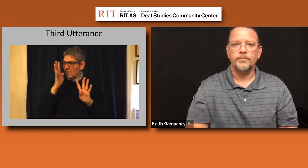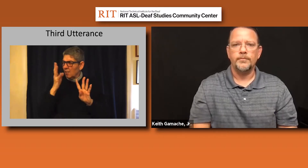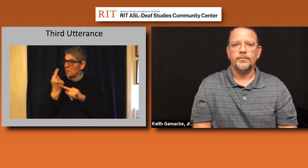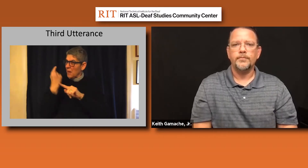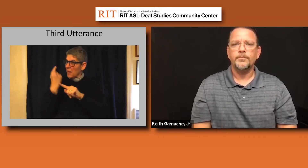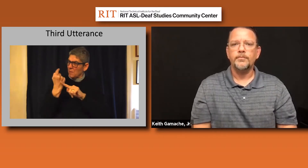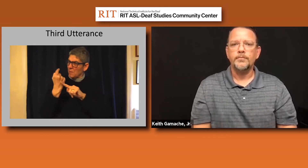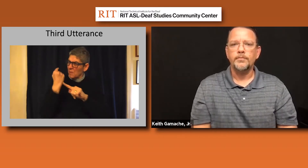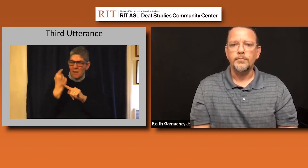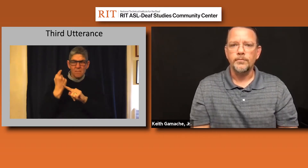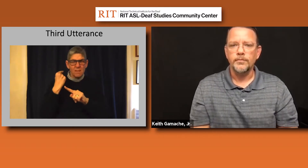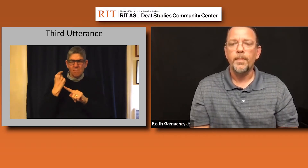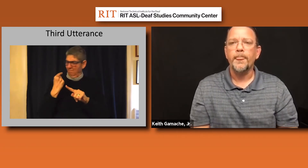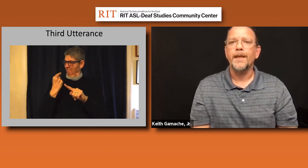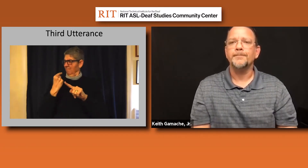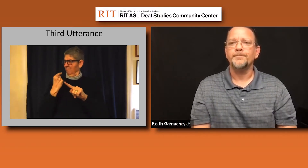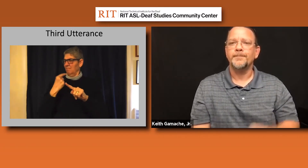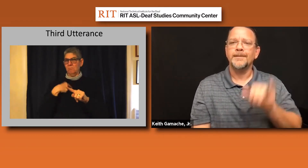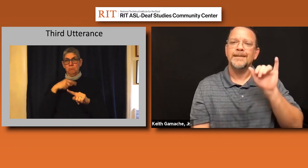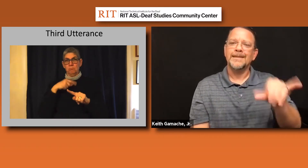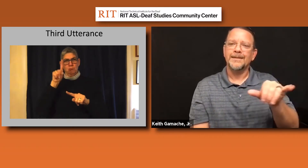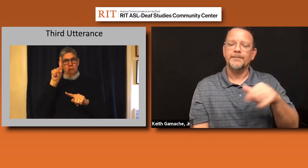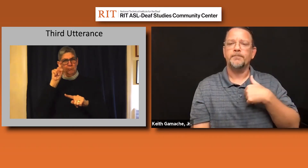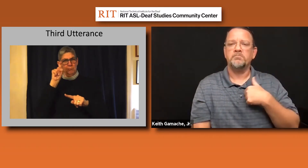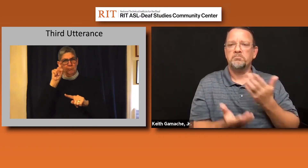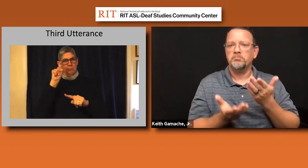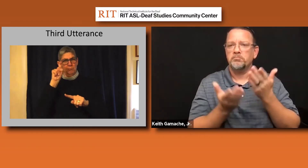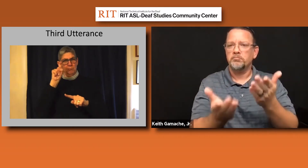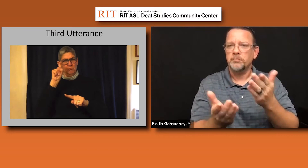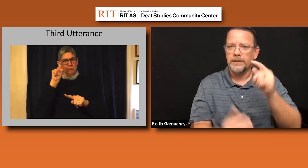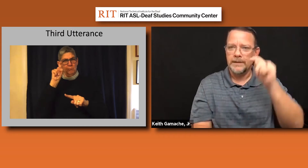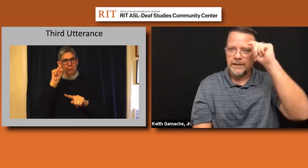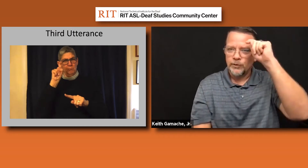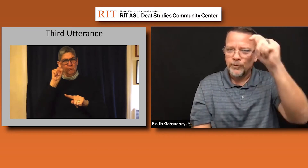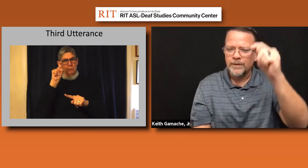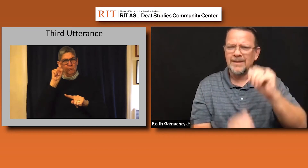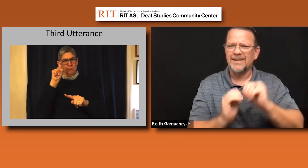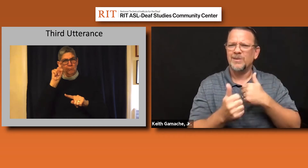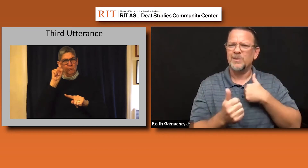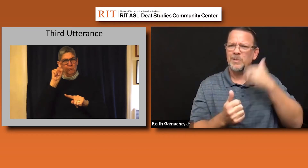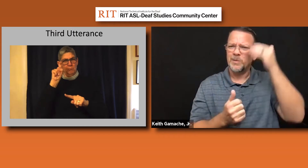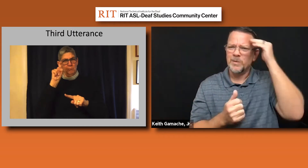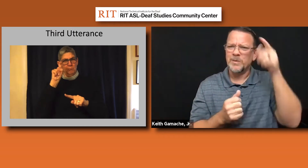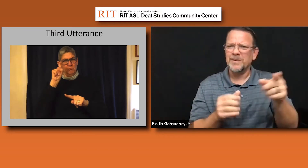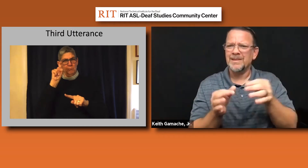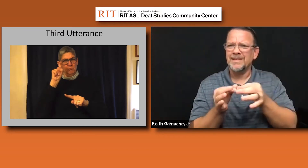Are we reverting back in time?" I'm really puzzled. So in this utterance,